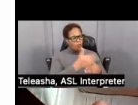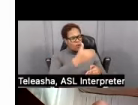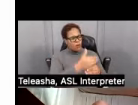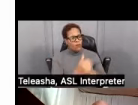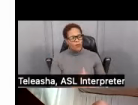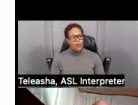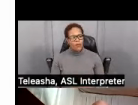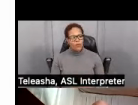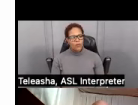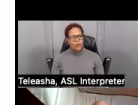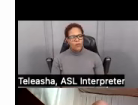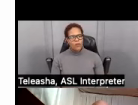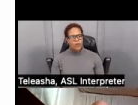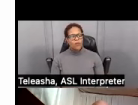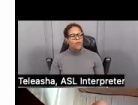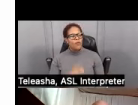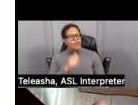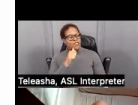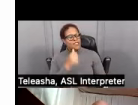Sister Nakia, my prince, we are home.